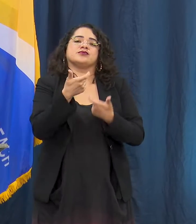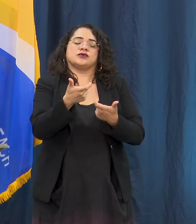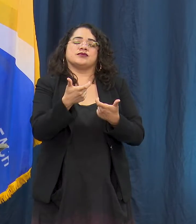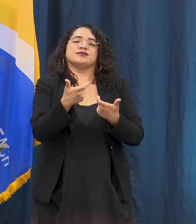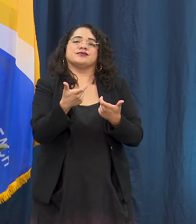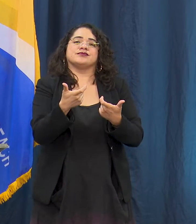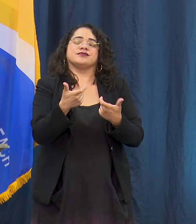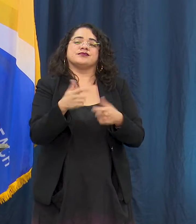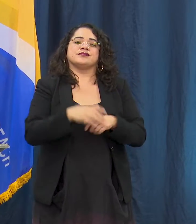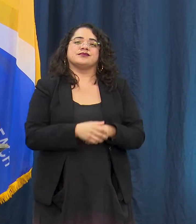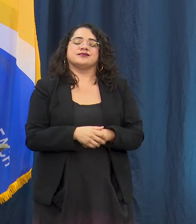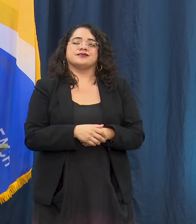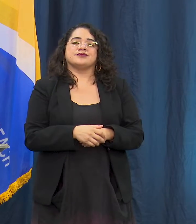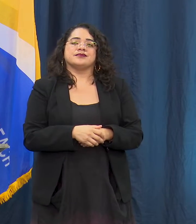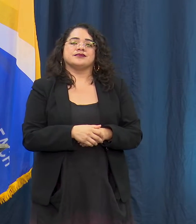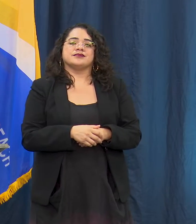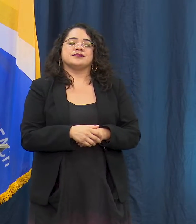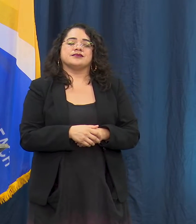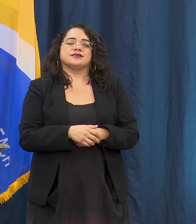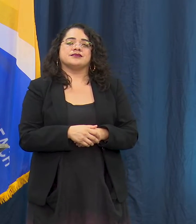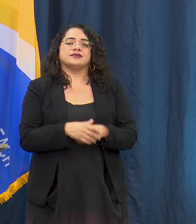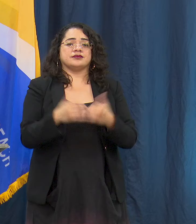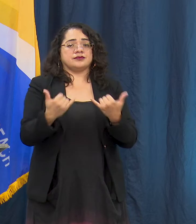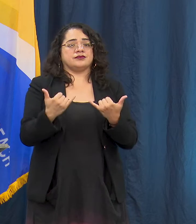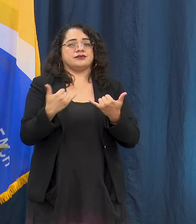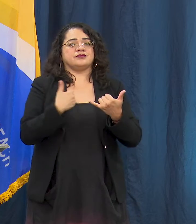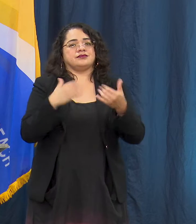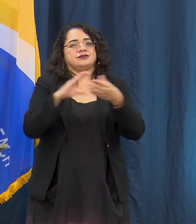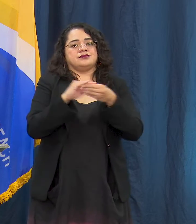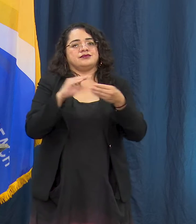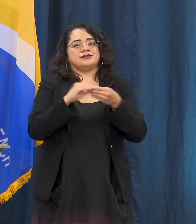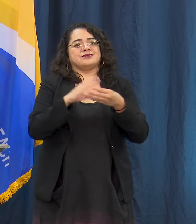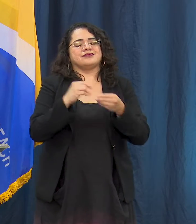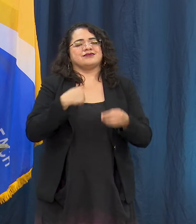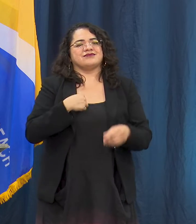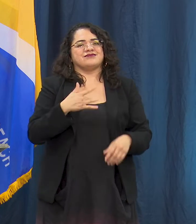I wanted to start a little bit about taking things personal. We talk often